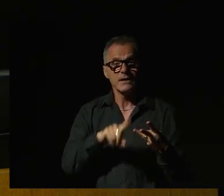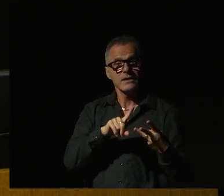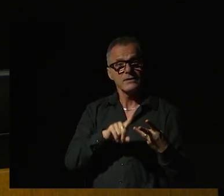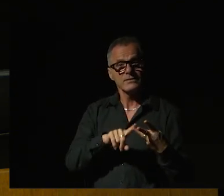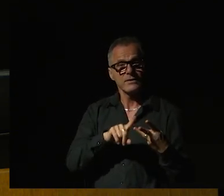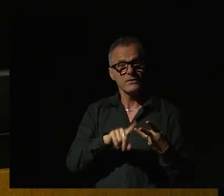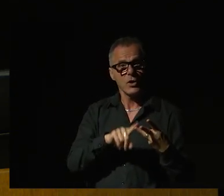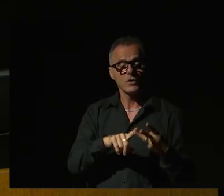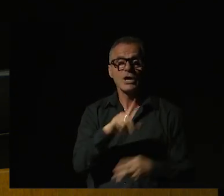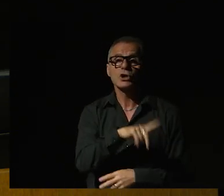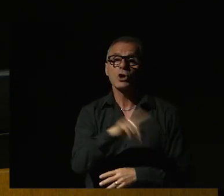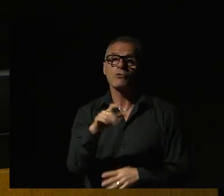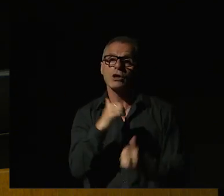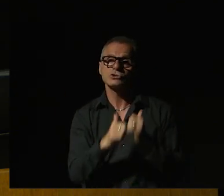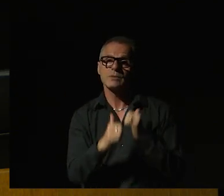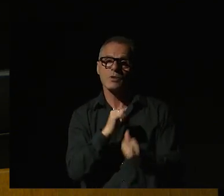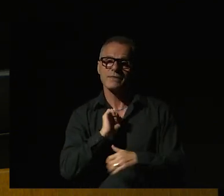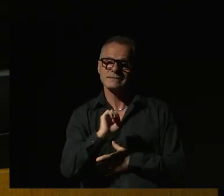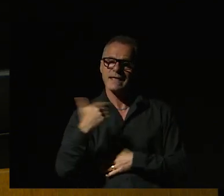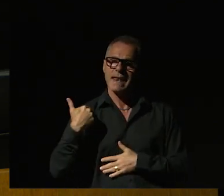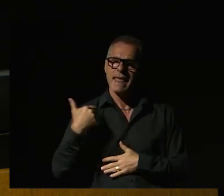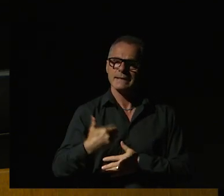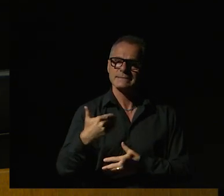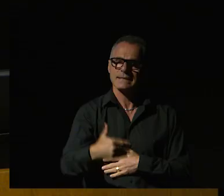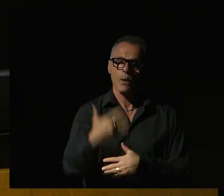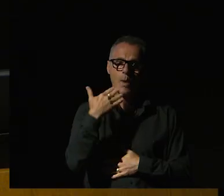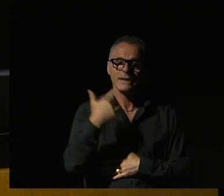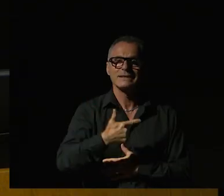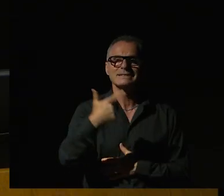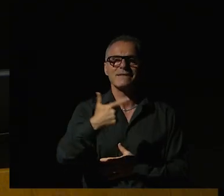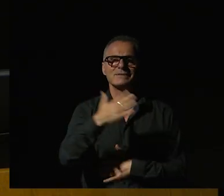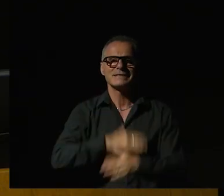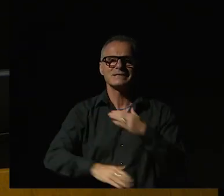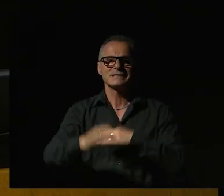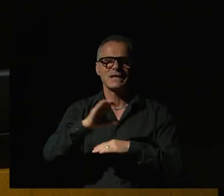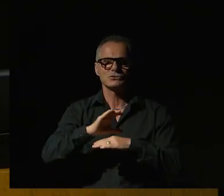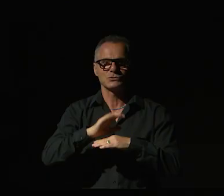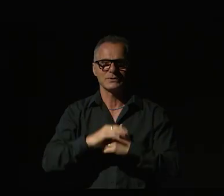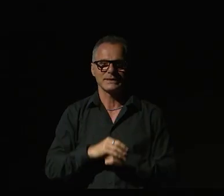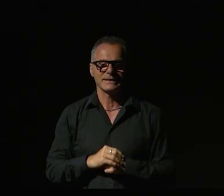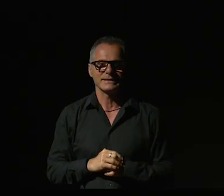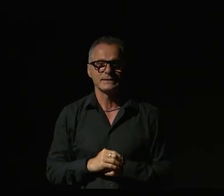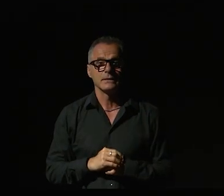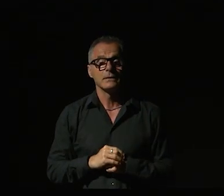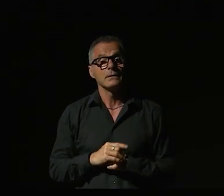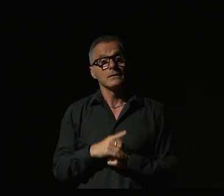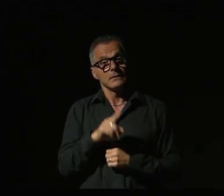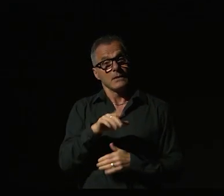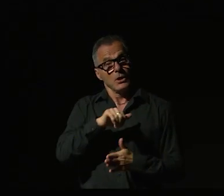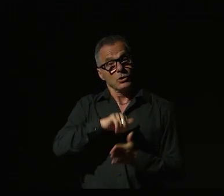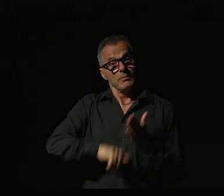the Carracci's own legacy in the 17th century. The Palazzo Farnese was commissioned by Alessandro Farnese,